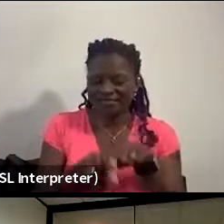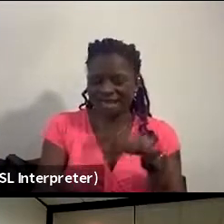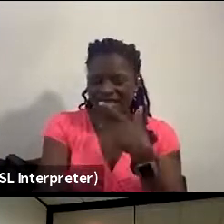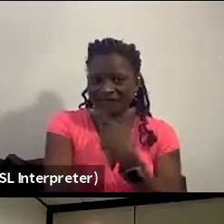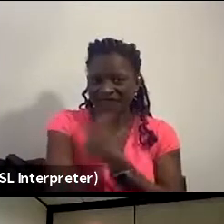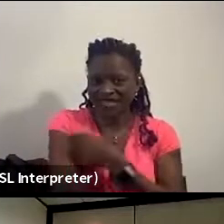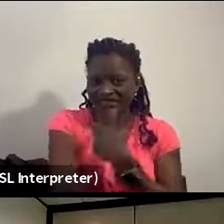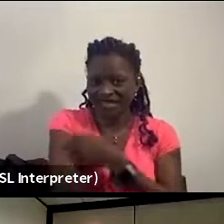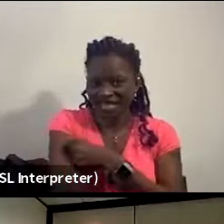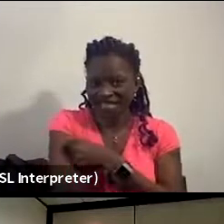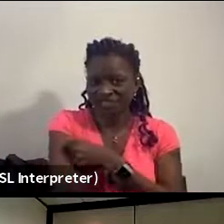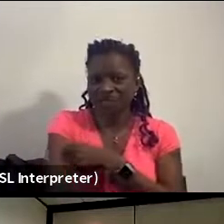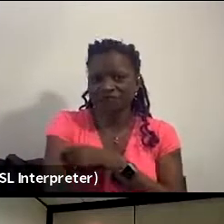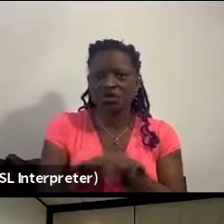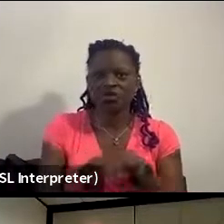And I think to that question, I think that